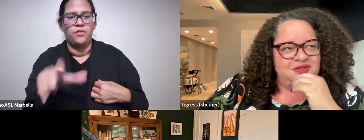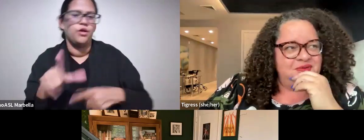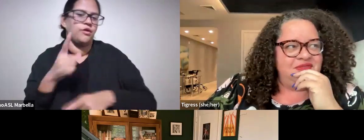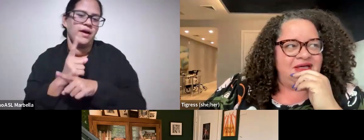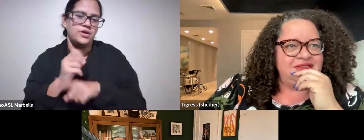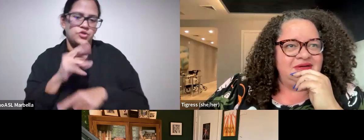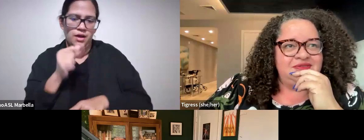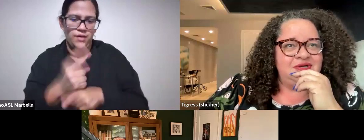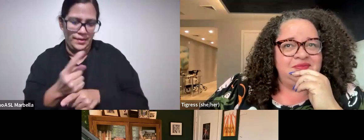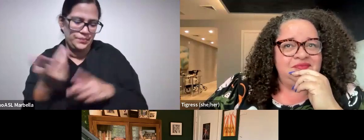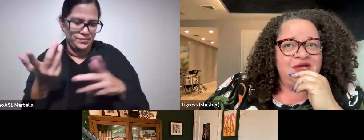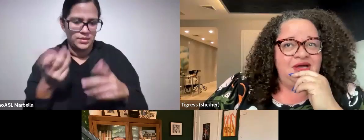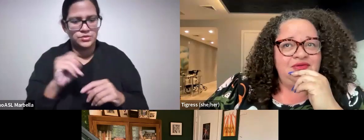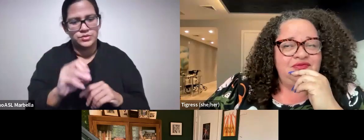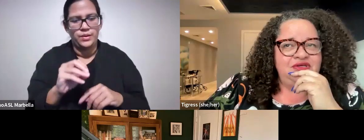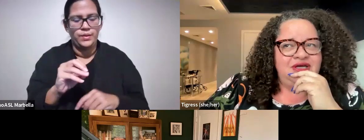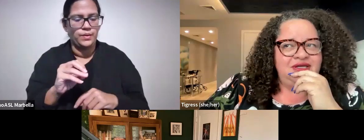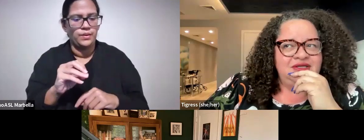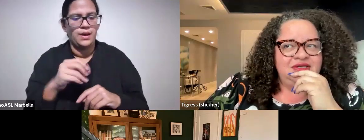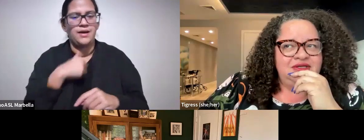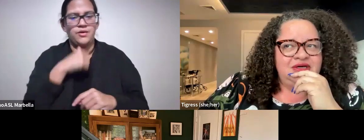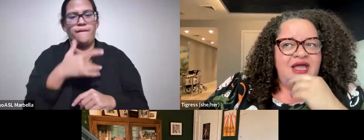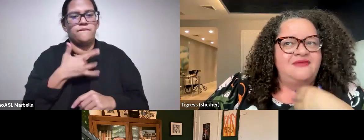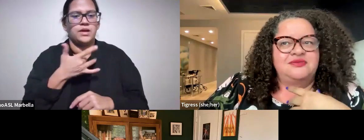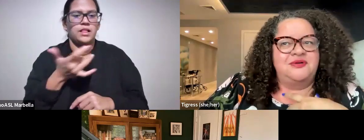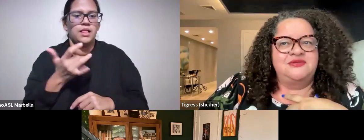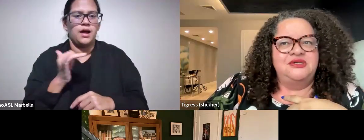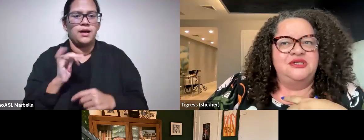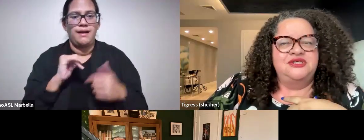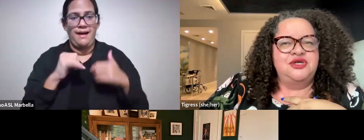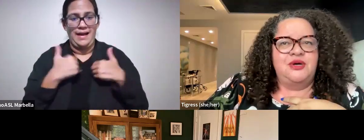So I don't feel like I have a responsibility to show